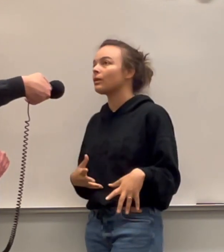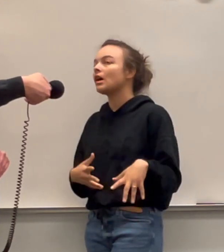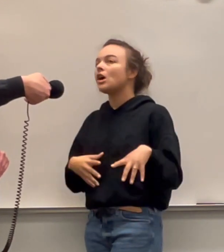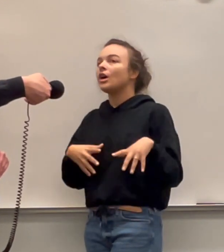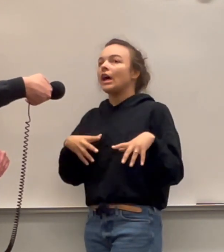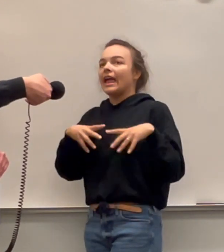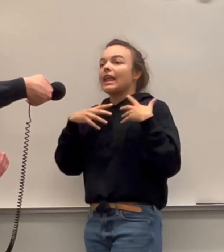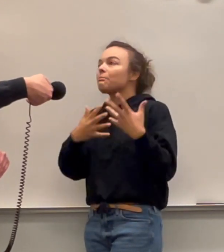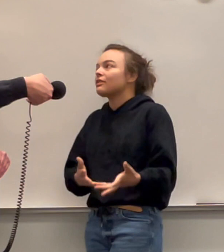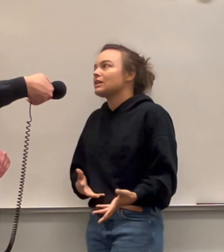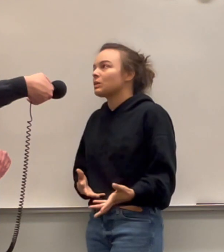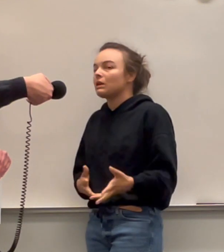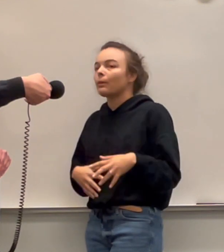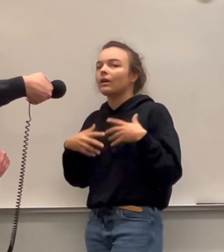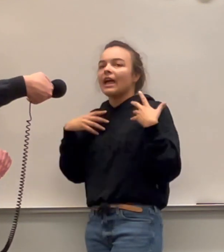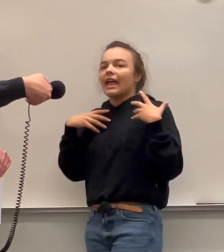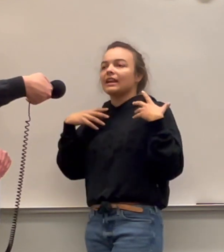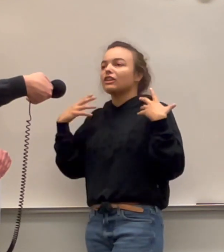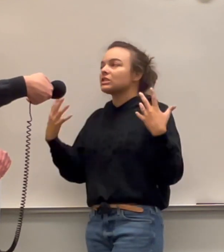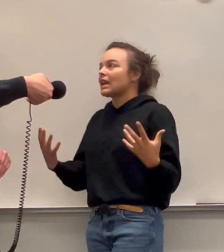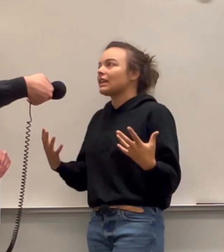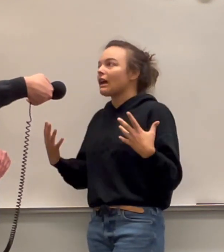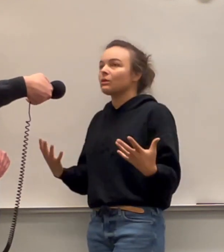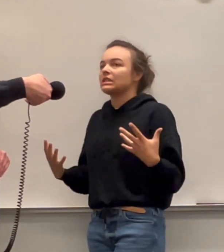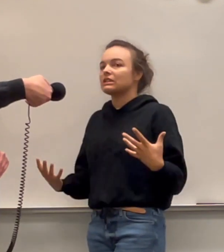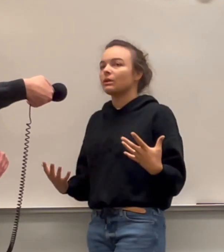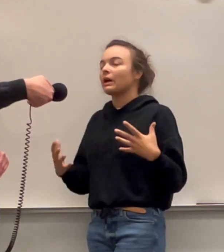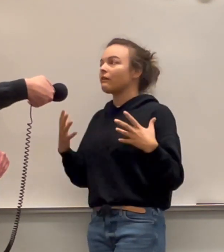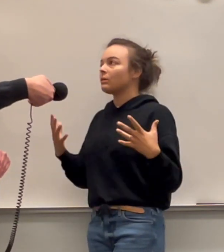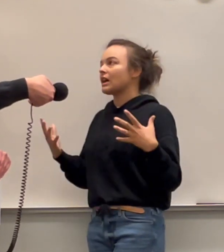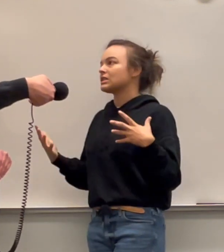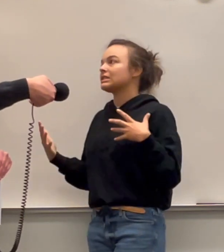people and empathize with people and understand that everyone is different but everyone has the